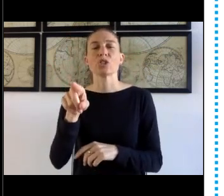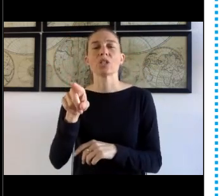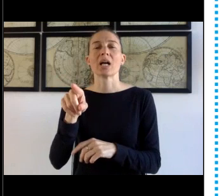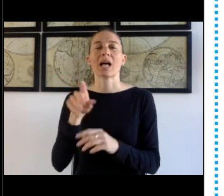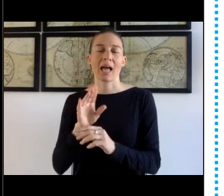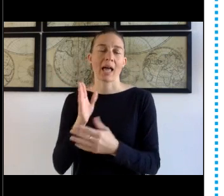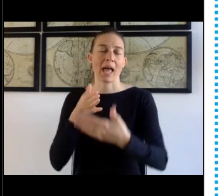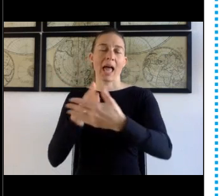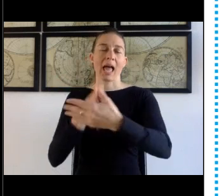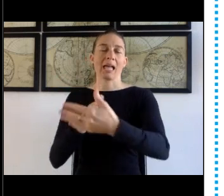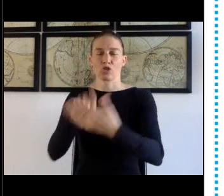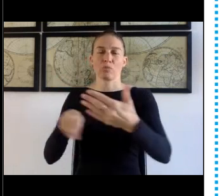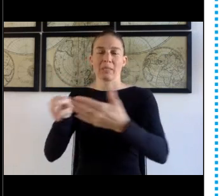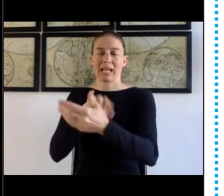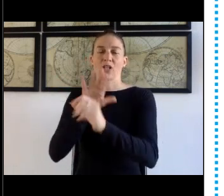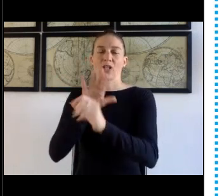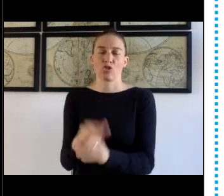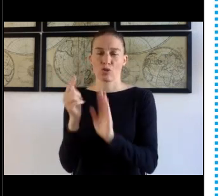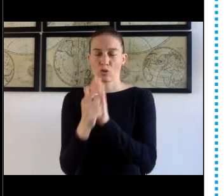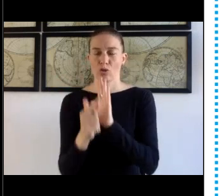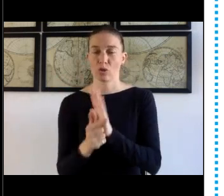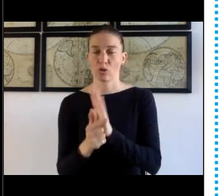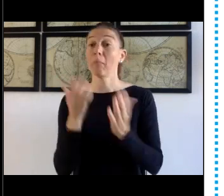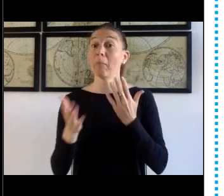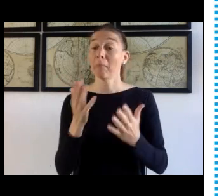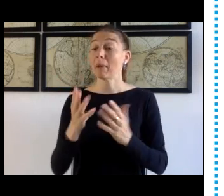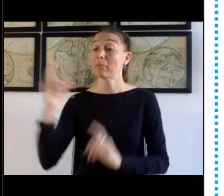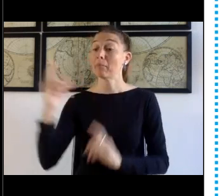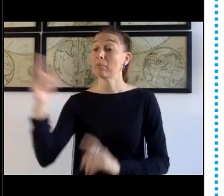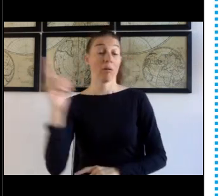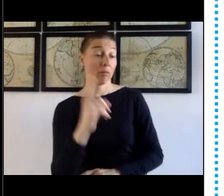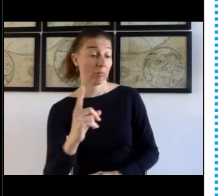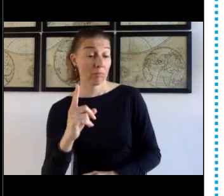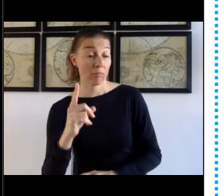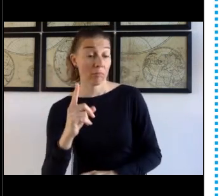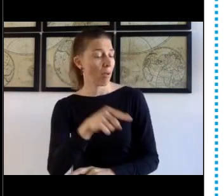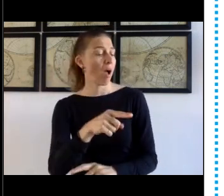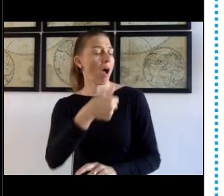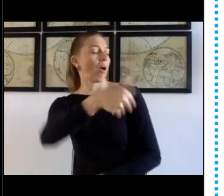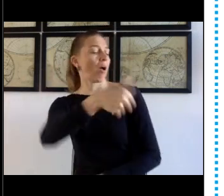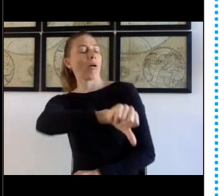because of your disability then this is a violation of your right